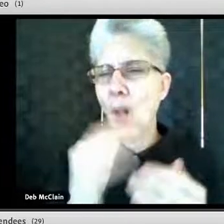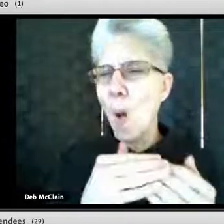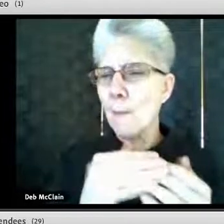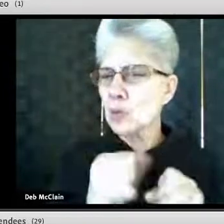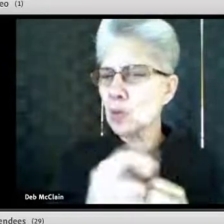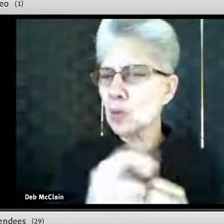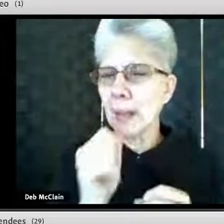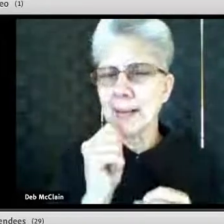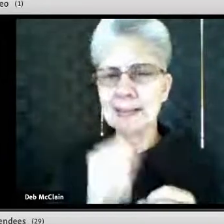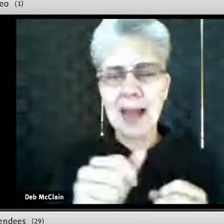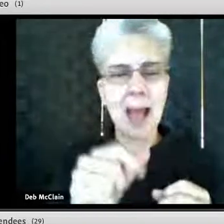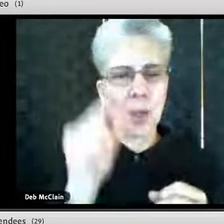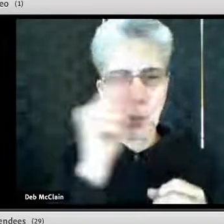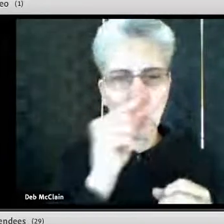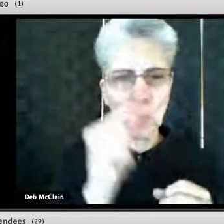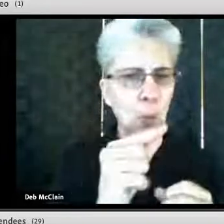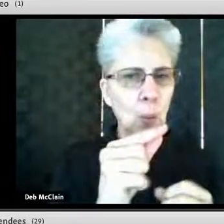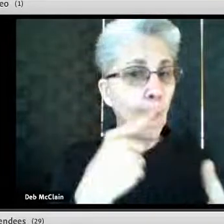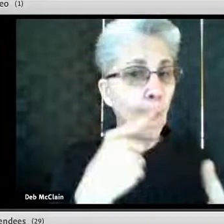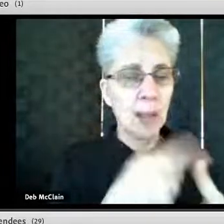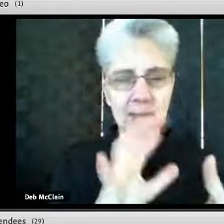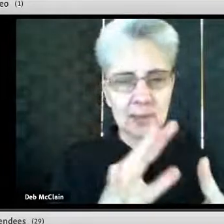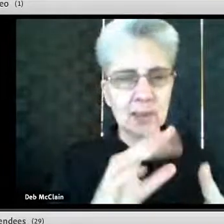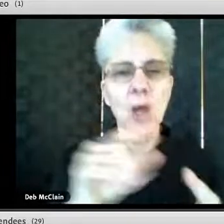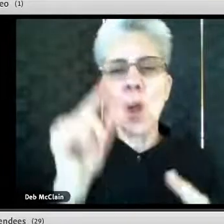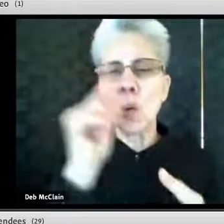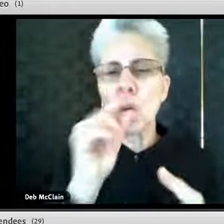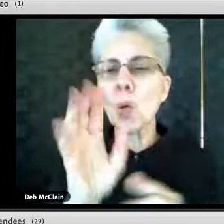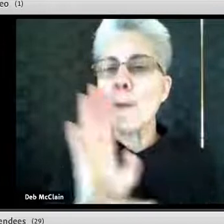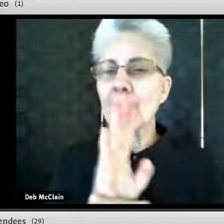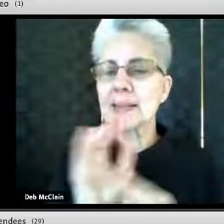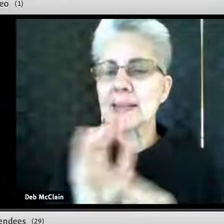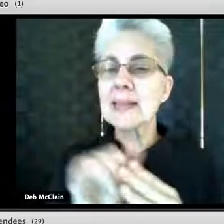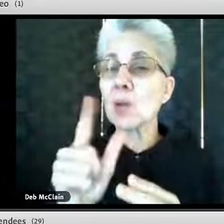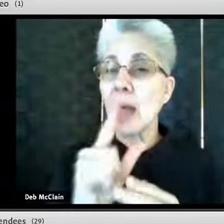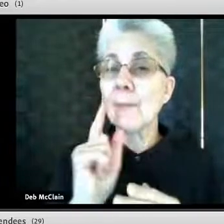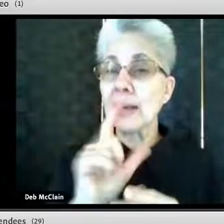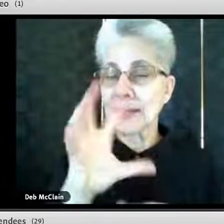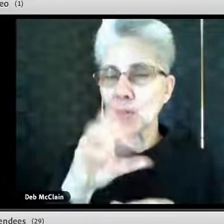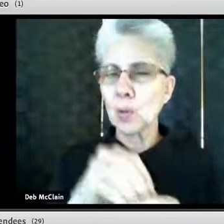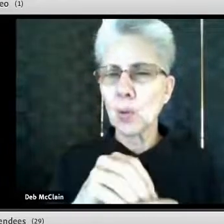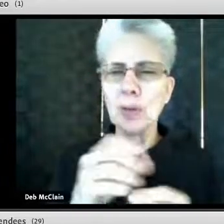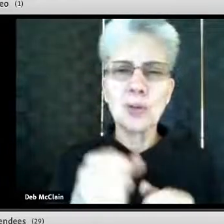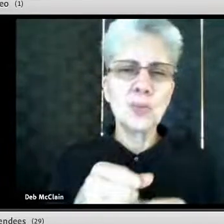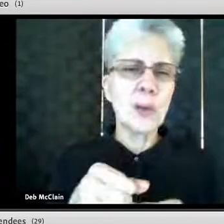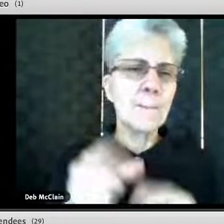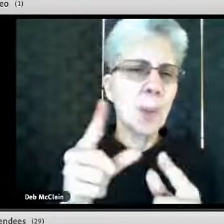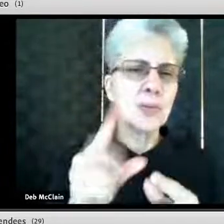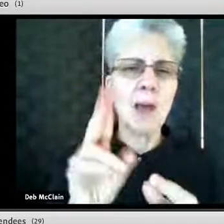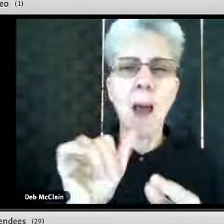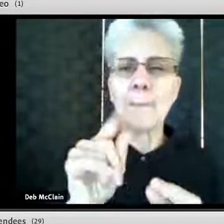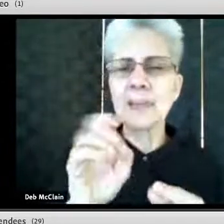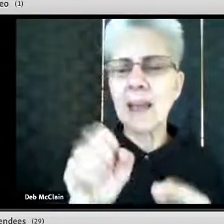It's not Google Plus, it's Google Business, and your library needs to be on there. And you can post updates, you can post...